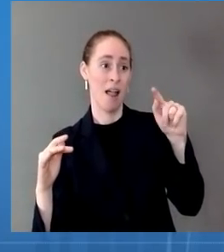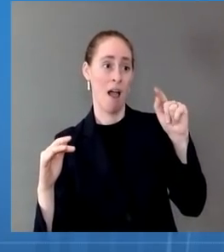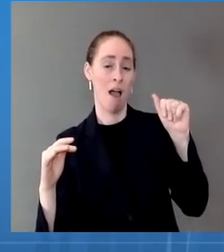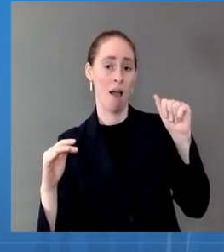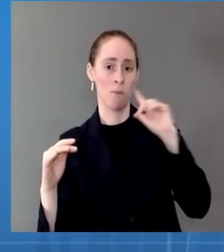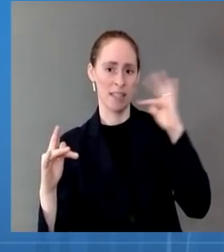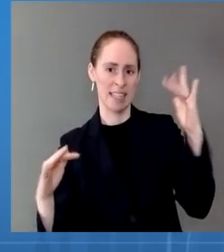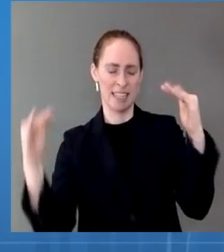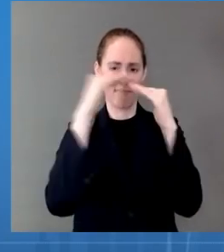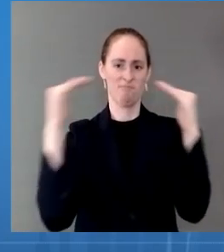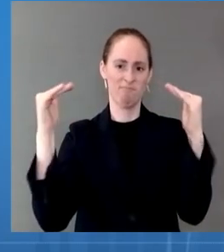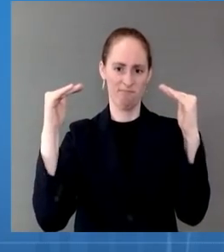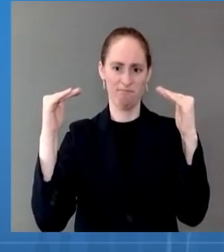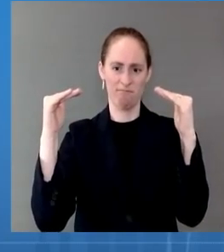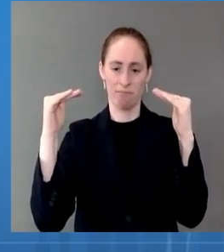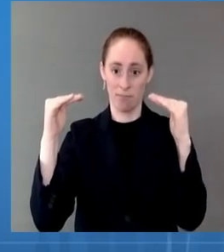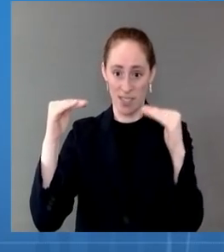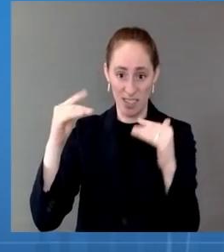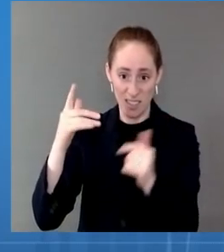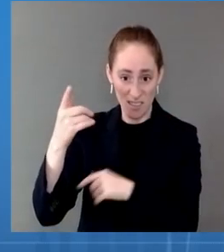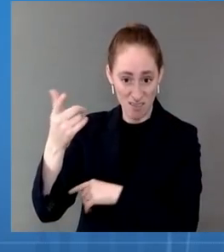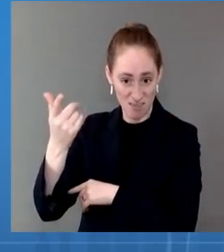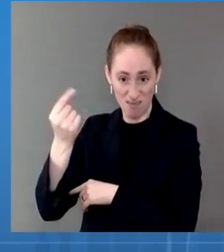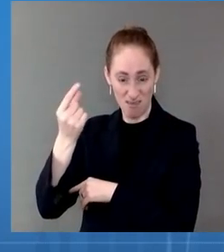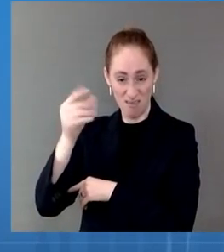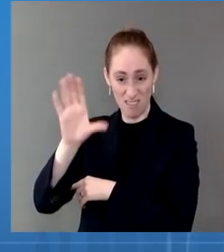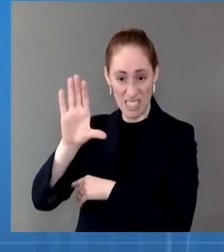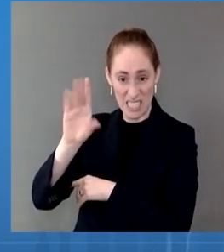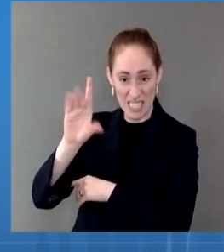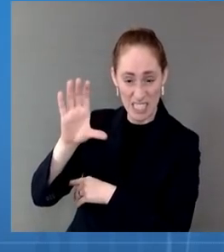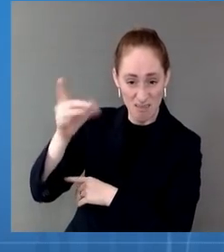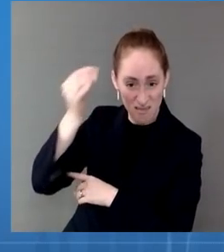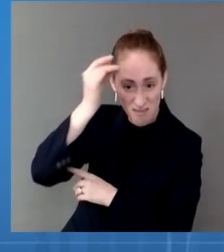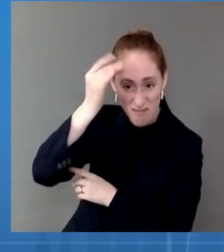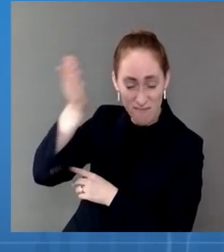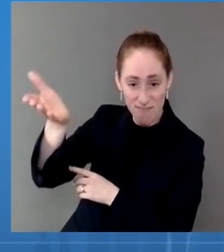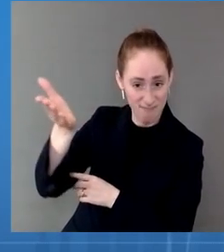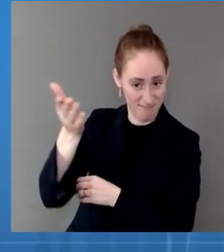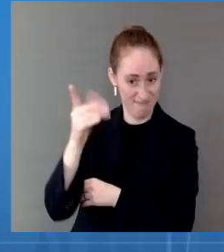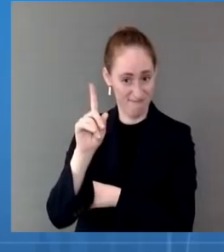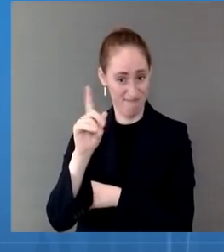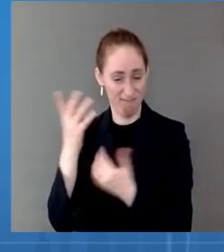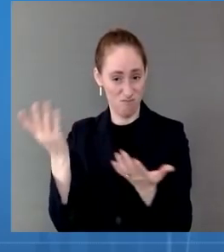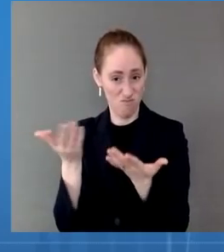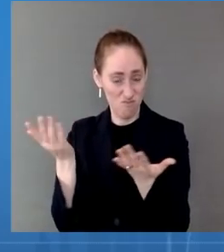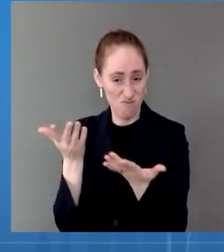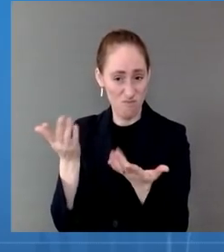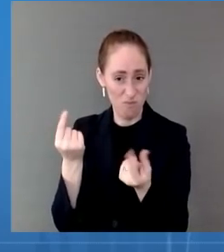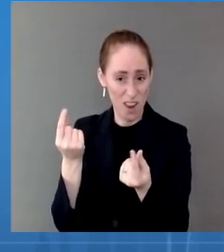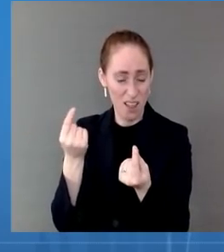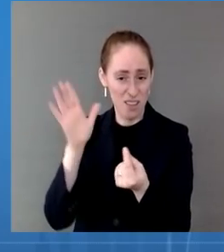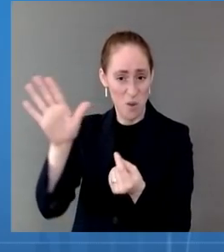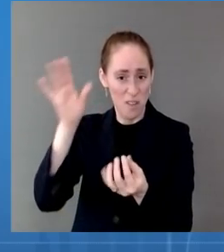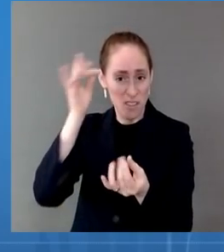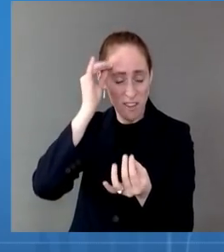about the report on mental health young people during the pandemic. I wonder how you think this really difficult time